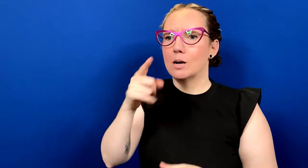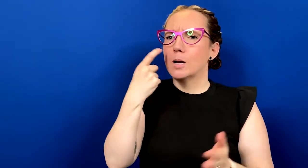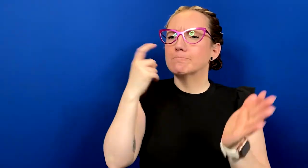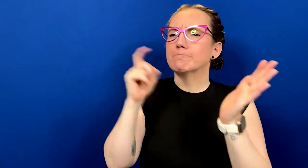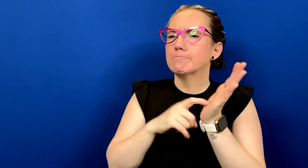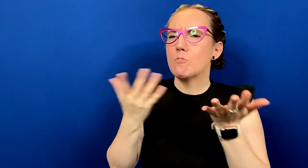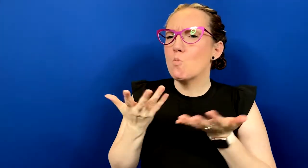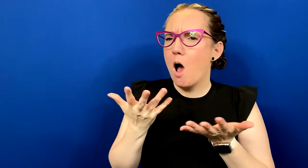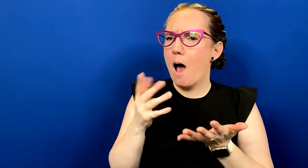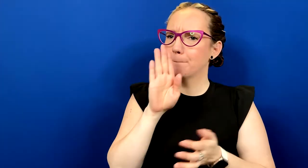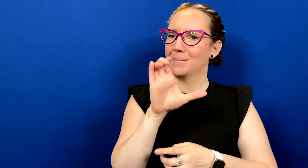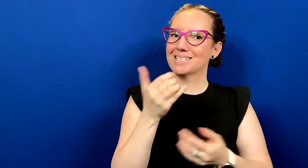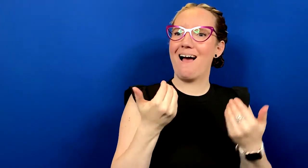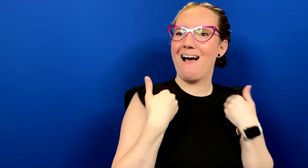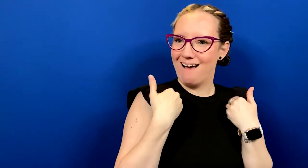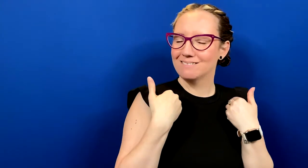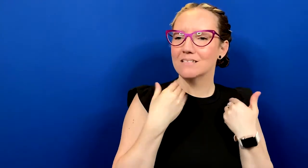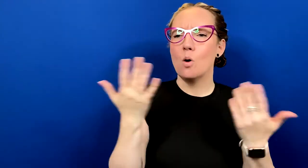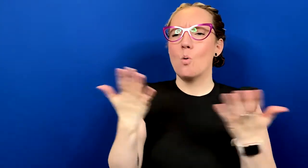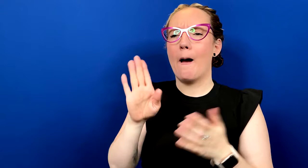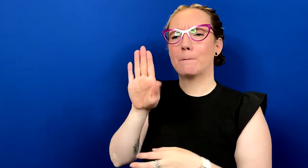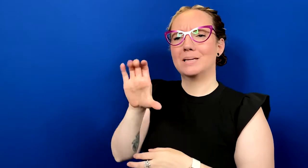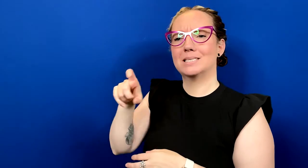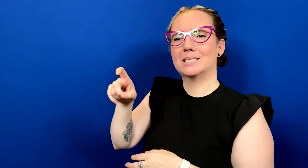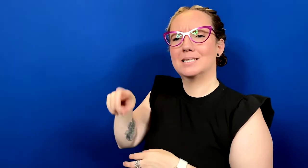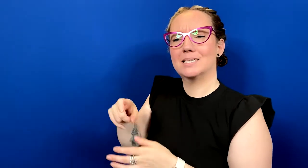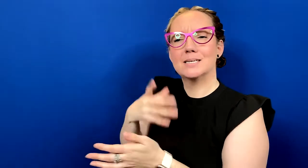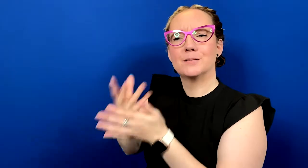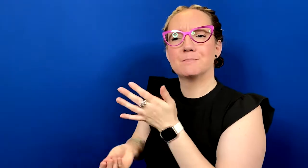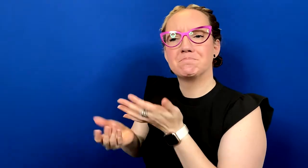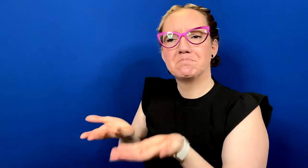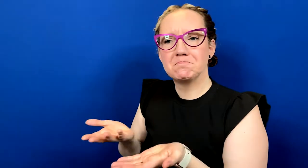What do you see that BC has and also what BC is in need of?